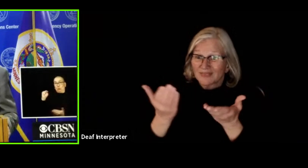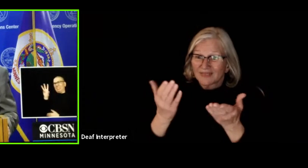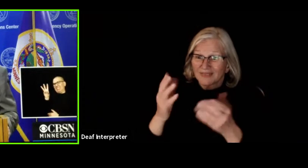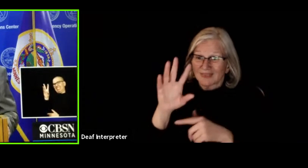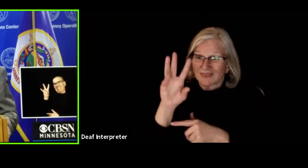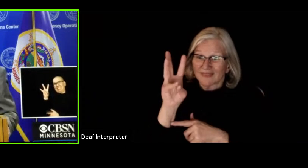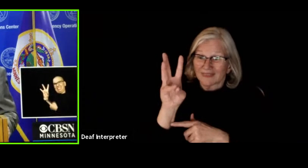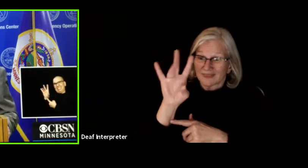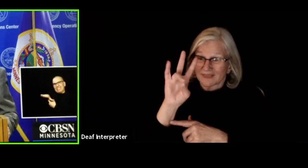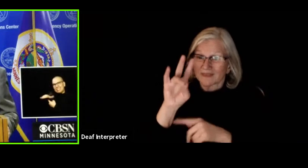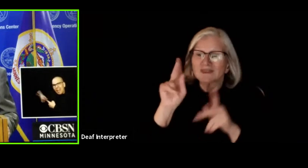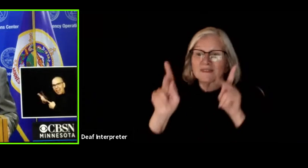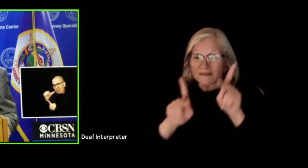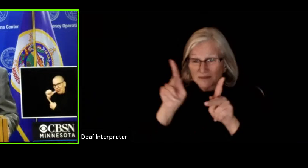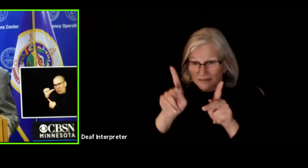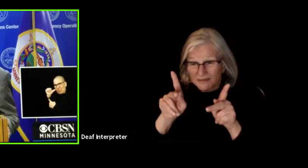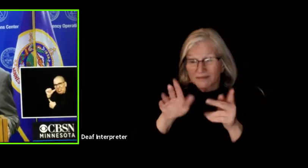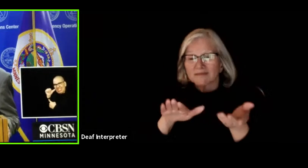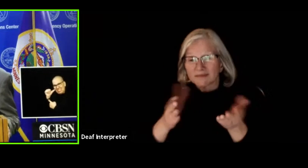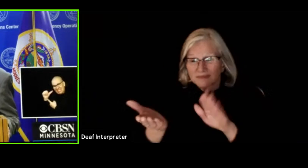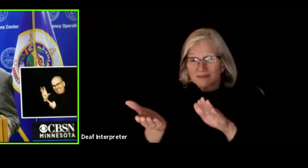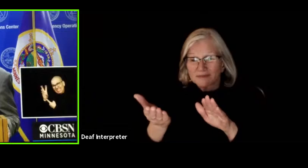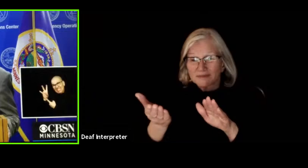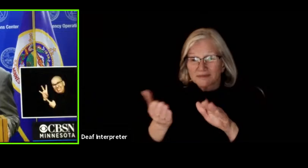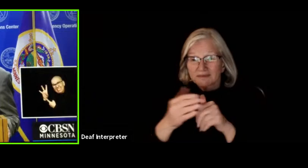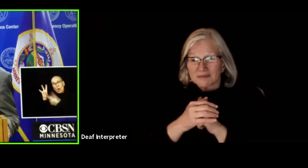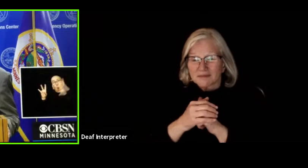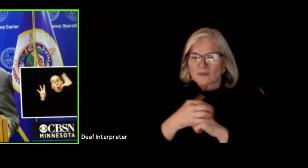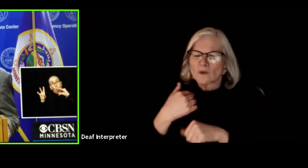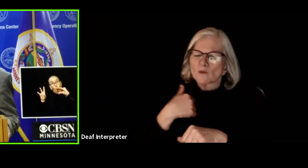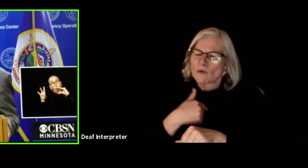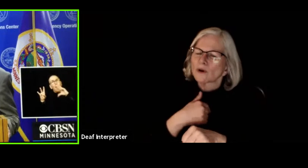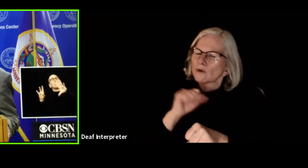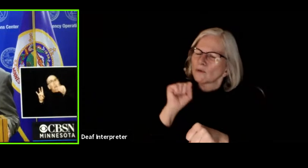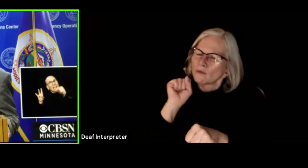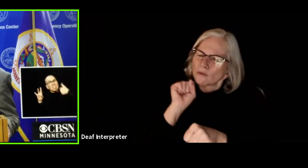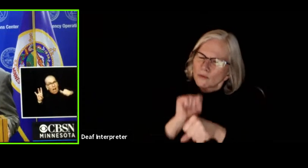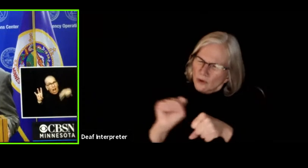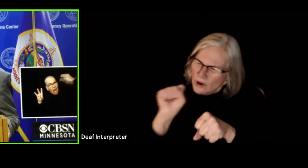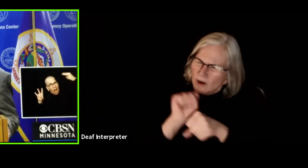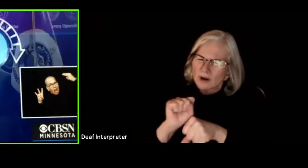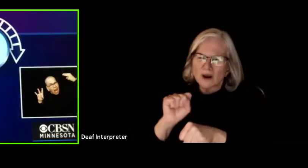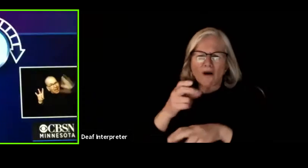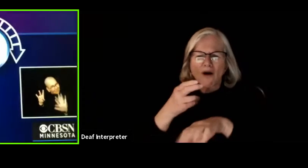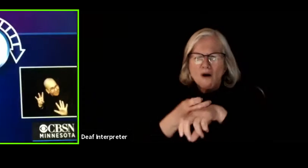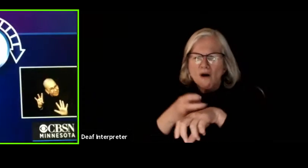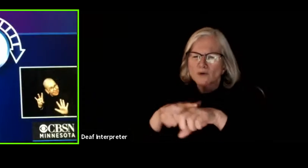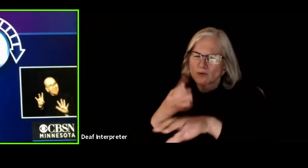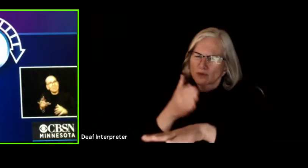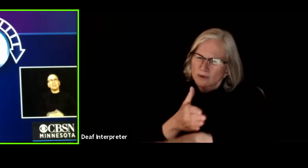BUT WE'VE LEARNED A LOT IN NINE MONTHS. SO WE'LL KEEP ADJUSTING THIS, KEEPING MINNESOTANS SAFE, KEEP WATCHING. THE ONE THING